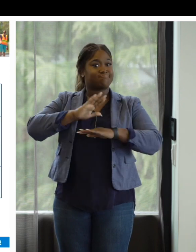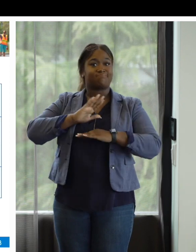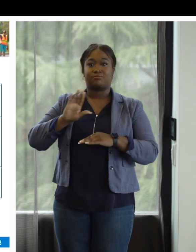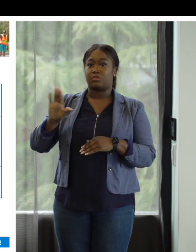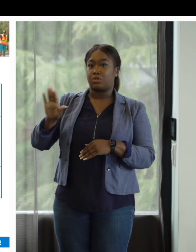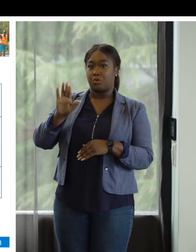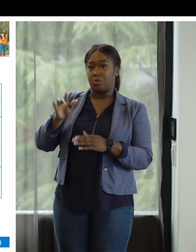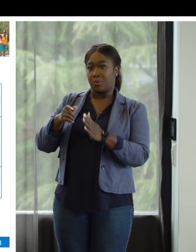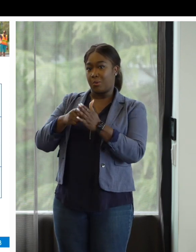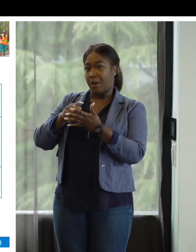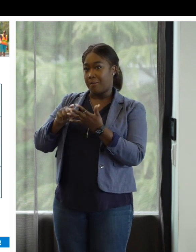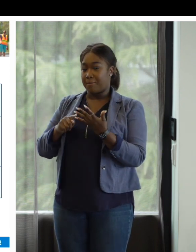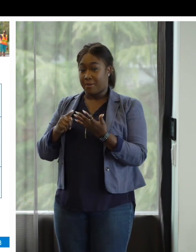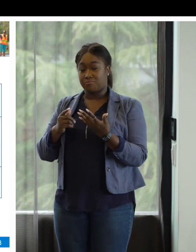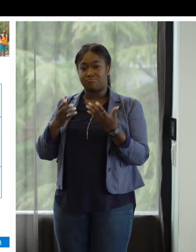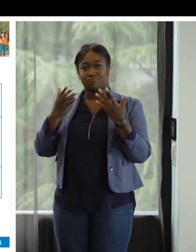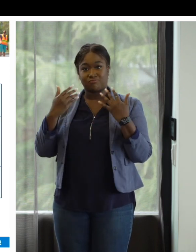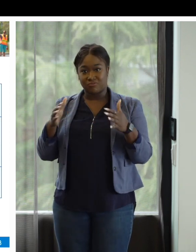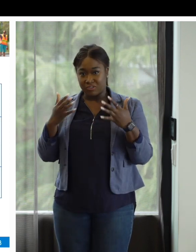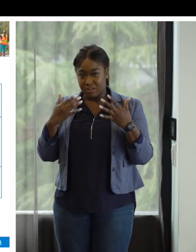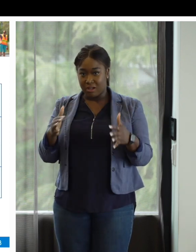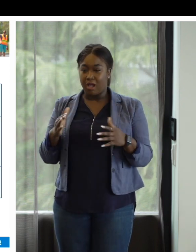broad brush we went to advocacy groups,